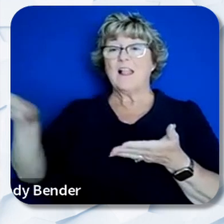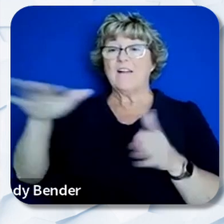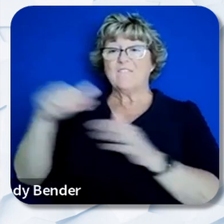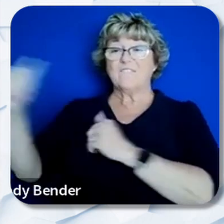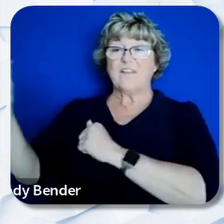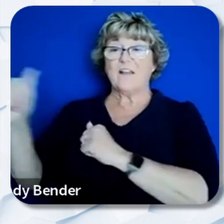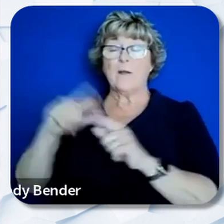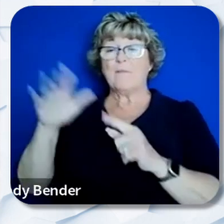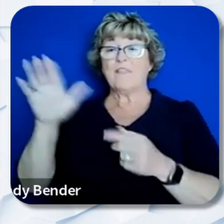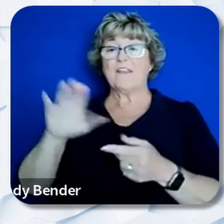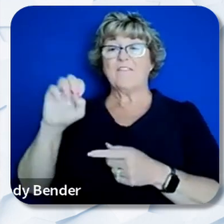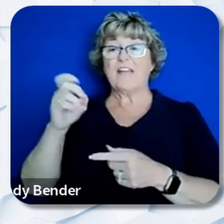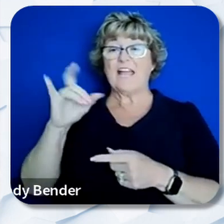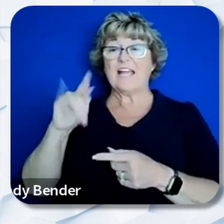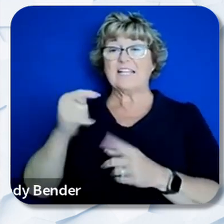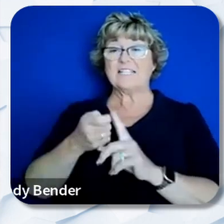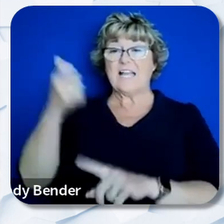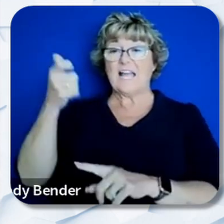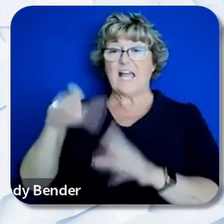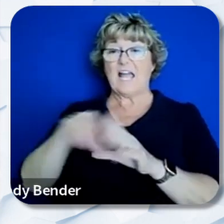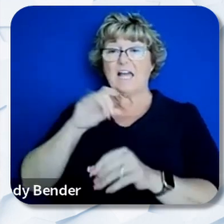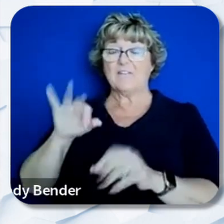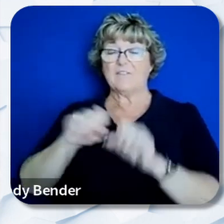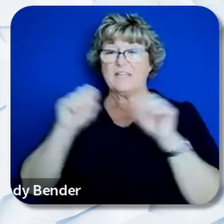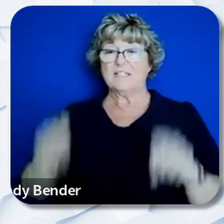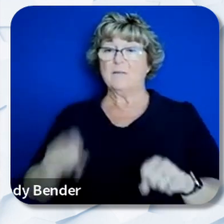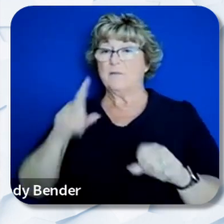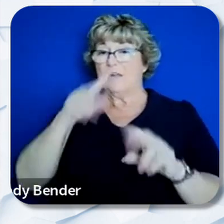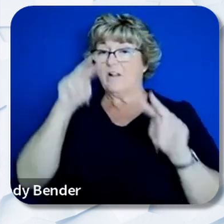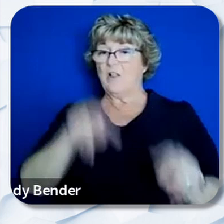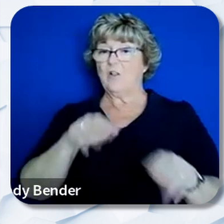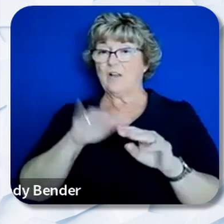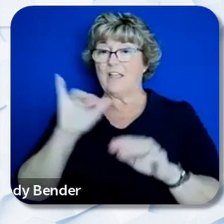never exited from the system. So something to look at a little bit closely. So I think